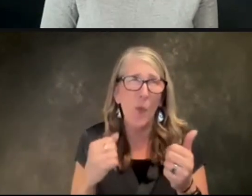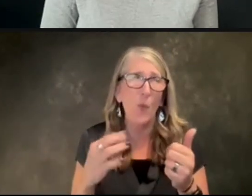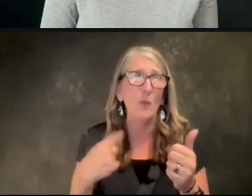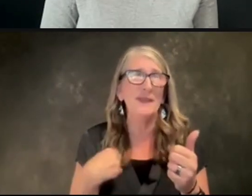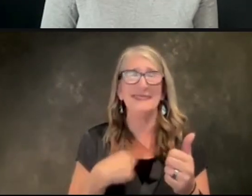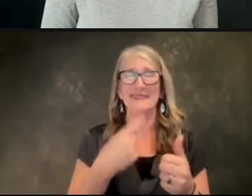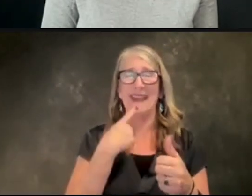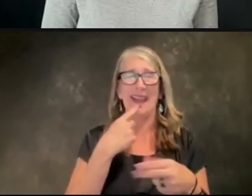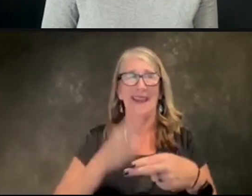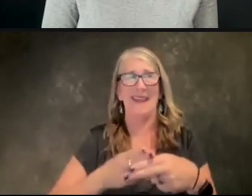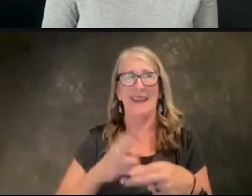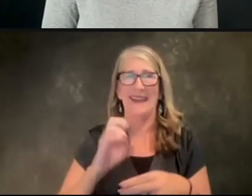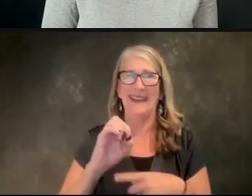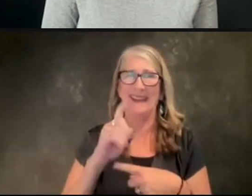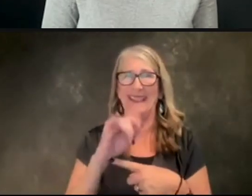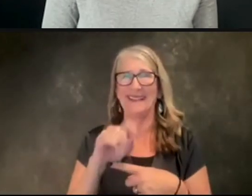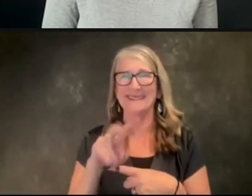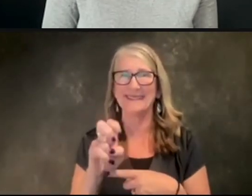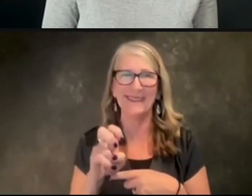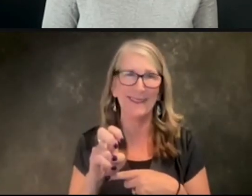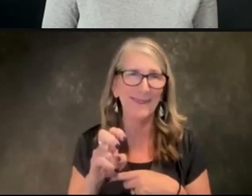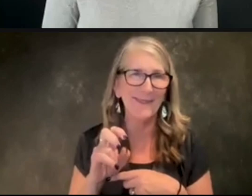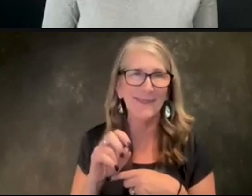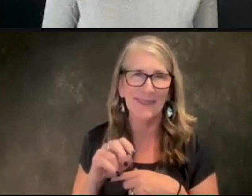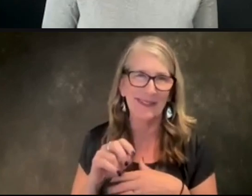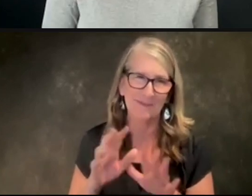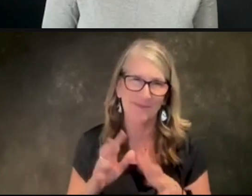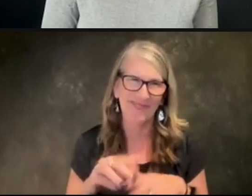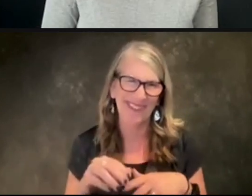that really run the entire gamut of the entire program,